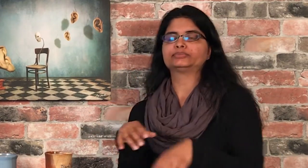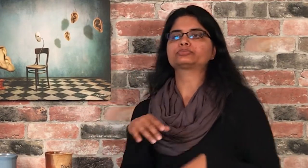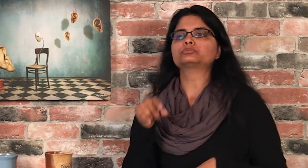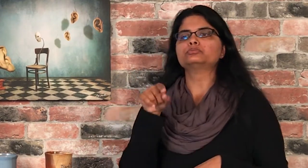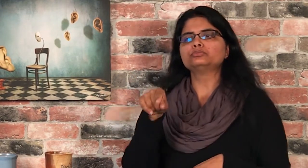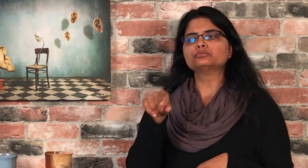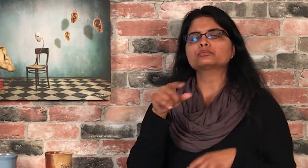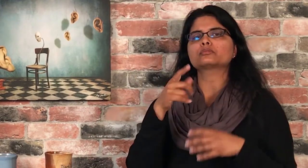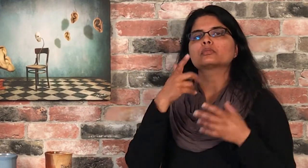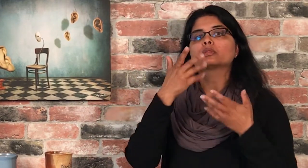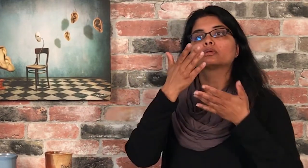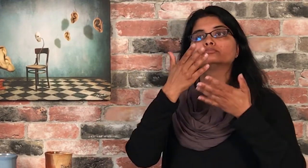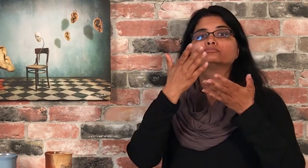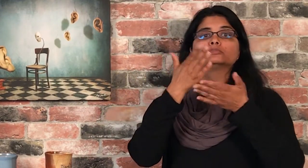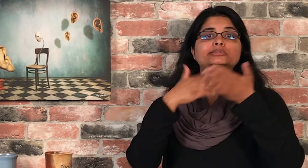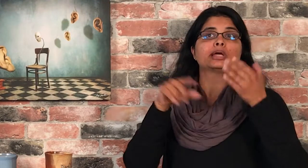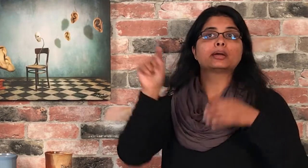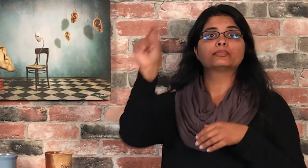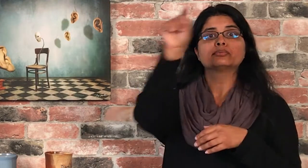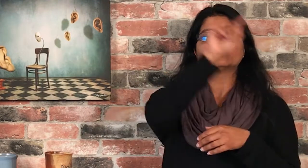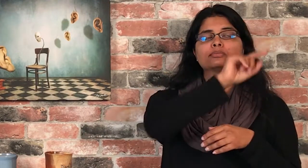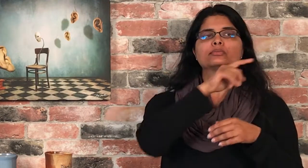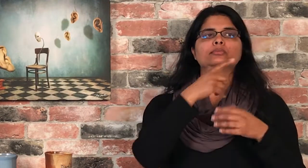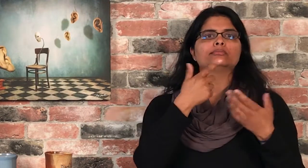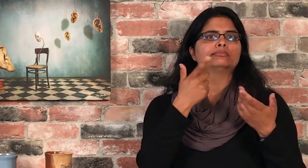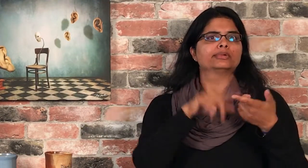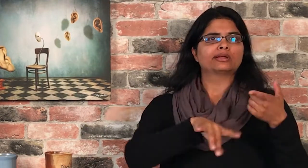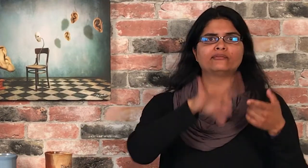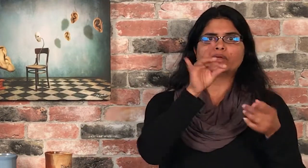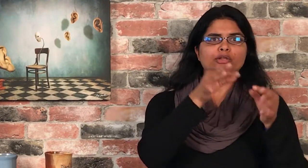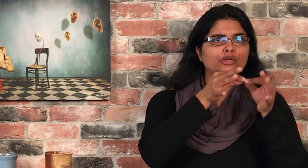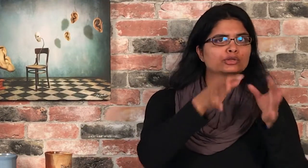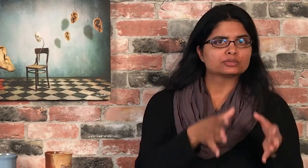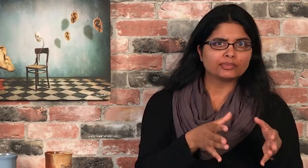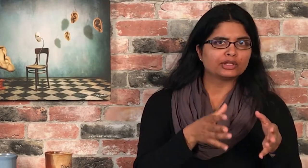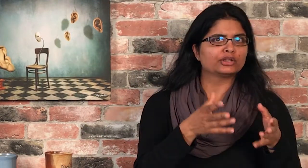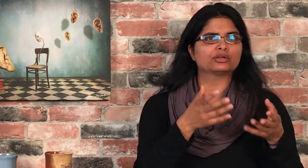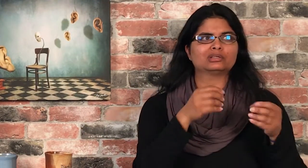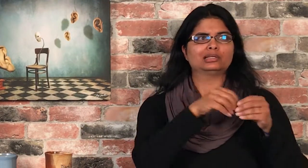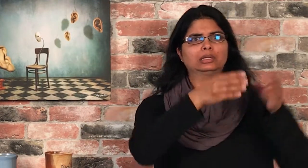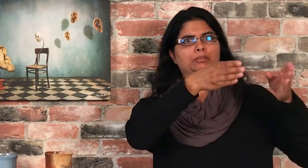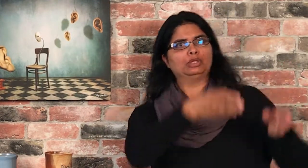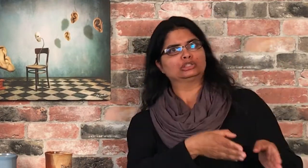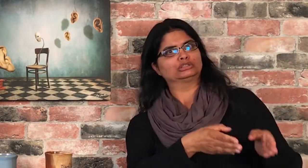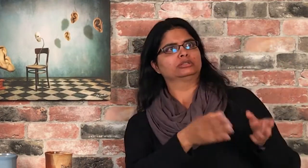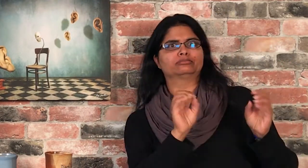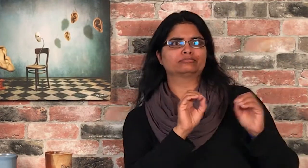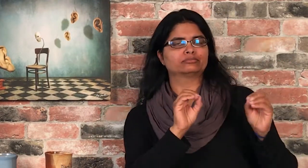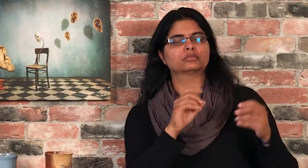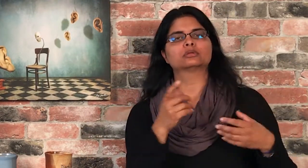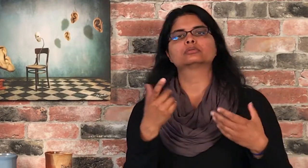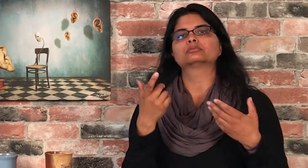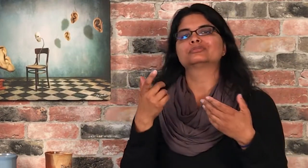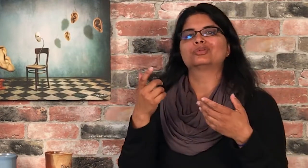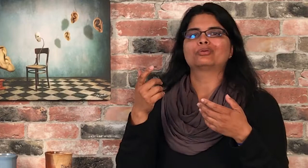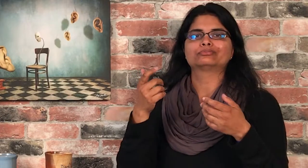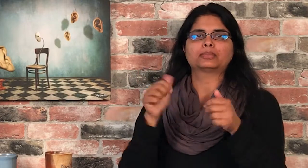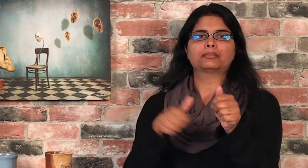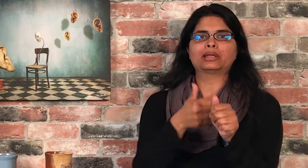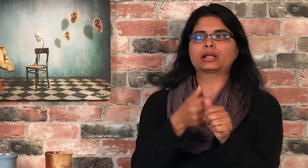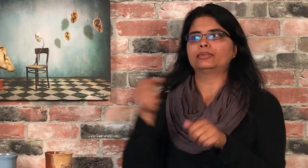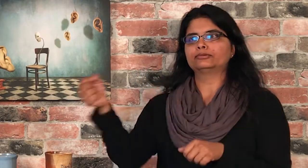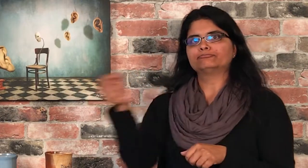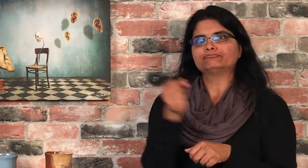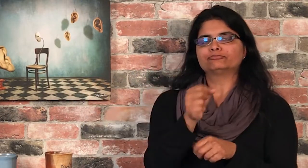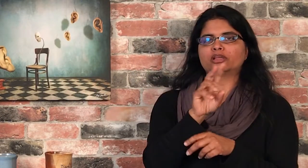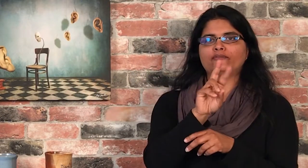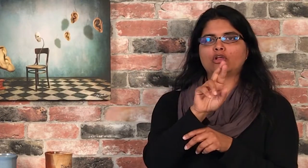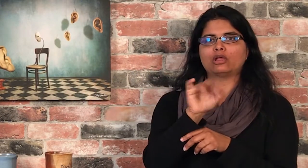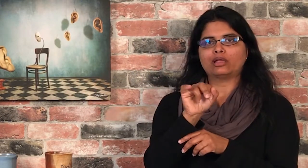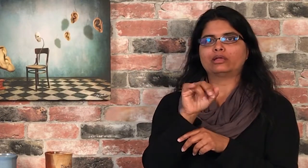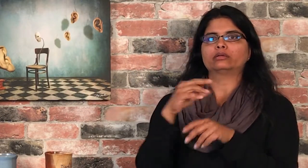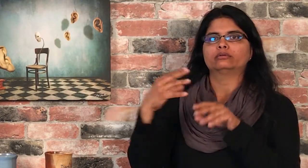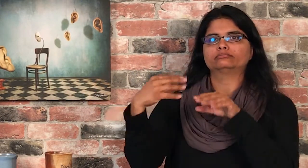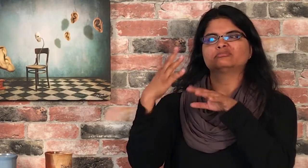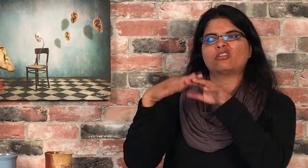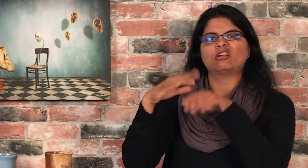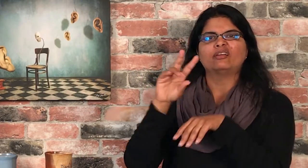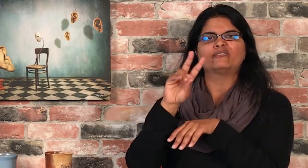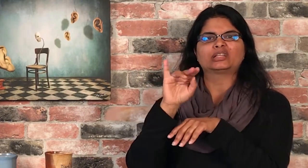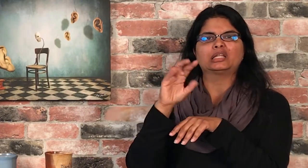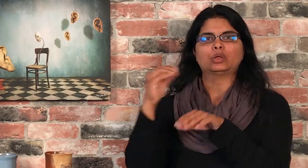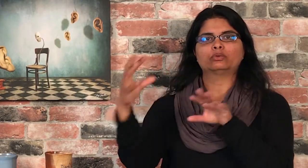Some people may not be able to find an in-person interpreter so as a back-up they can use VRI--an interpreter on video.